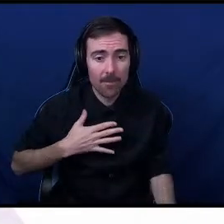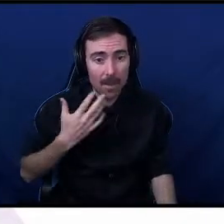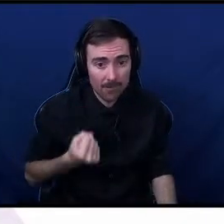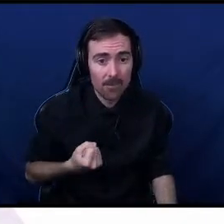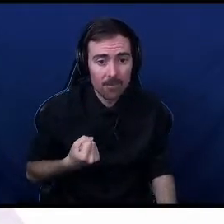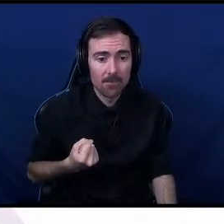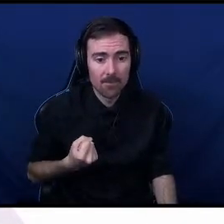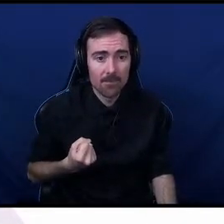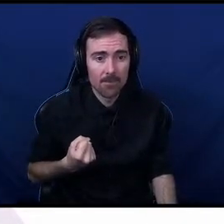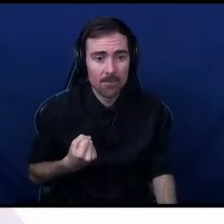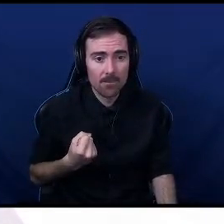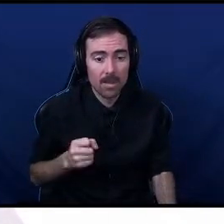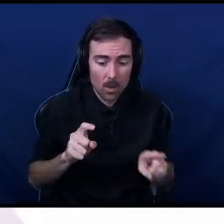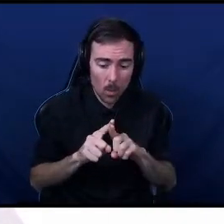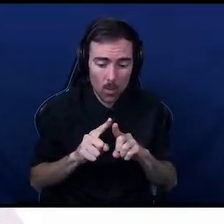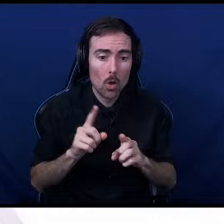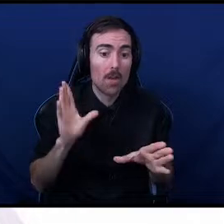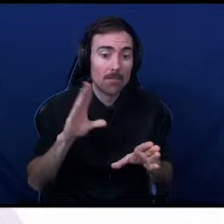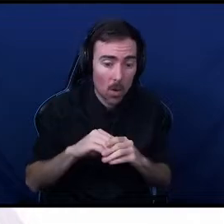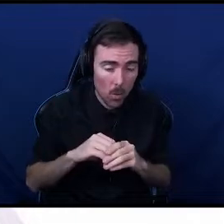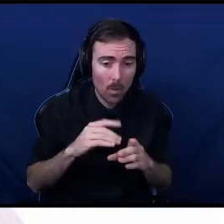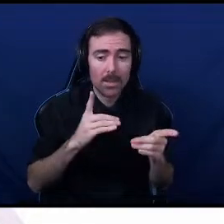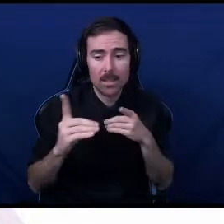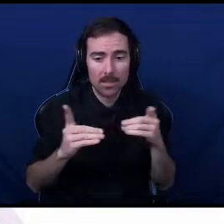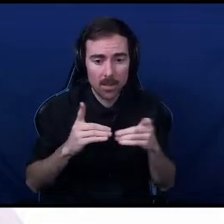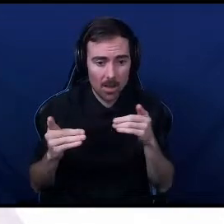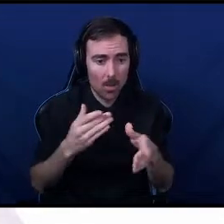involved in the design work that I've been doing, give me